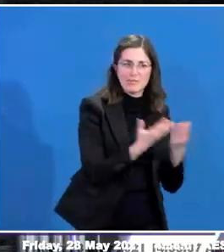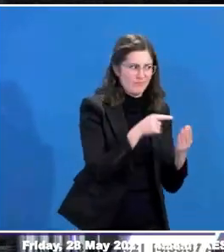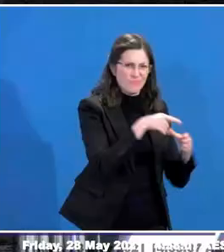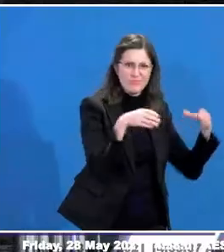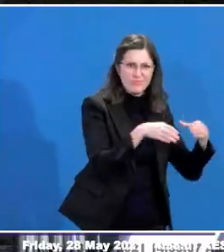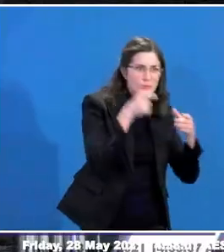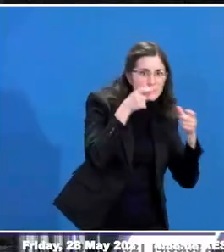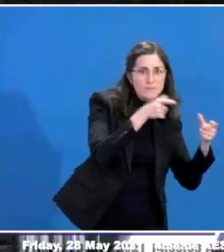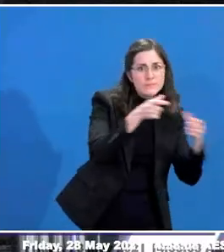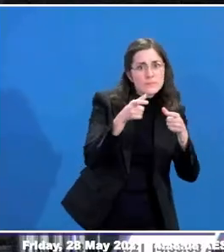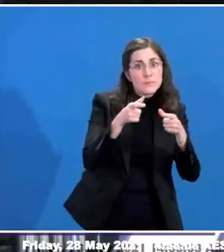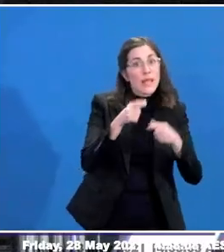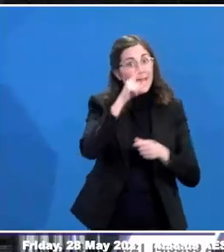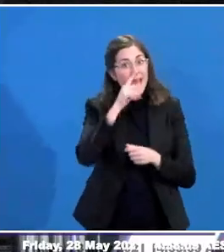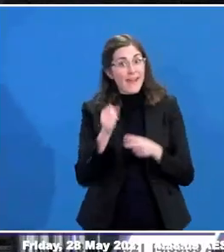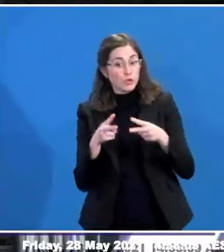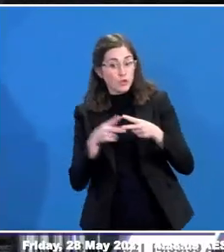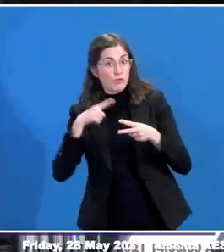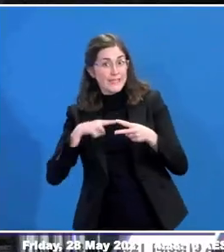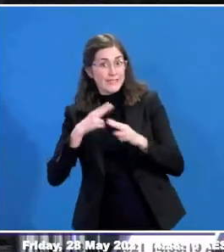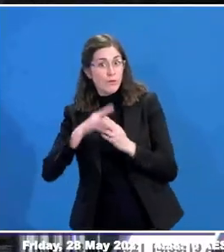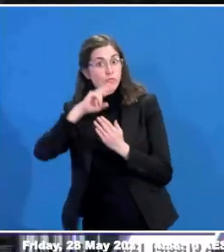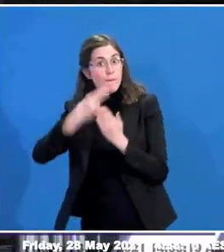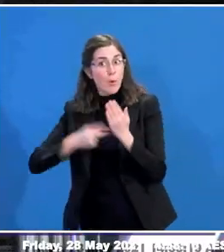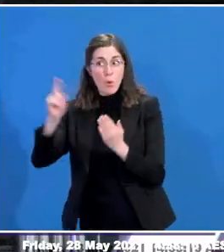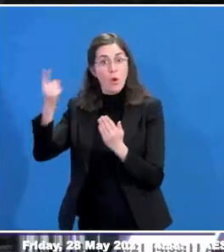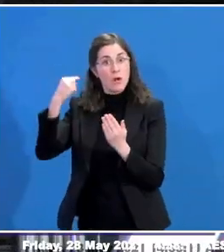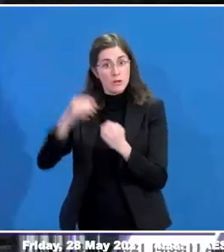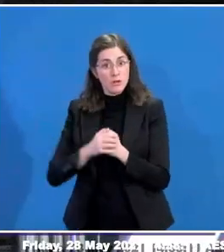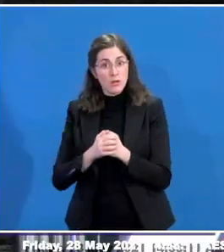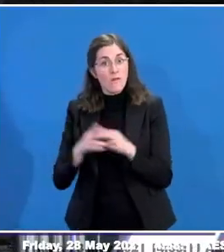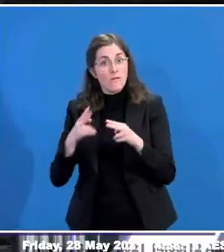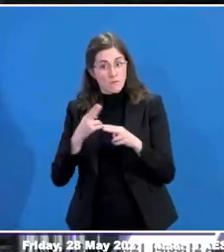Can it be both to inform the content of industrial relations obligations